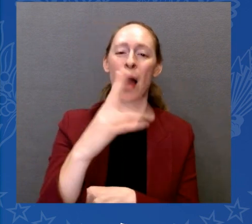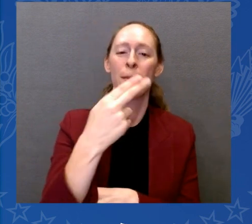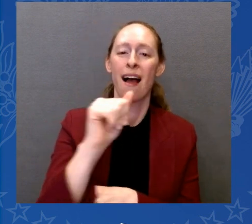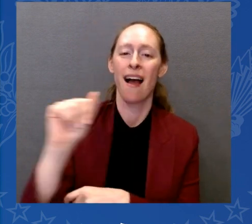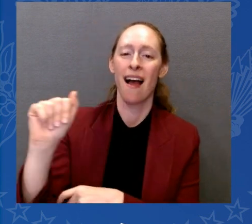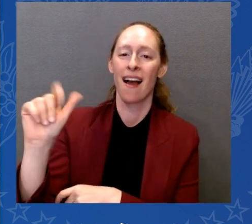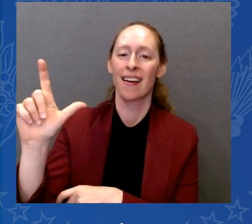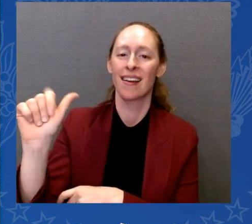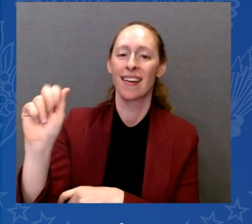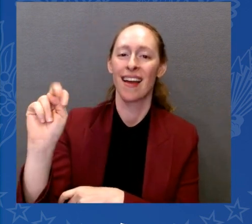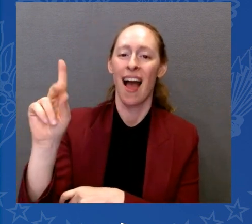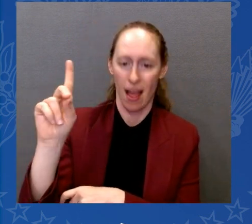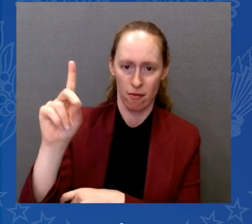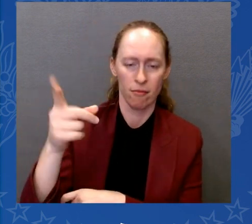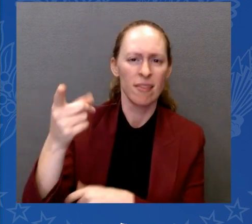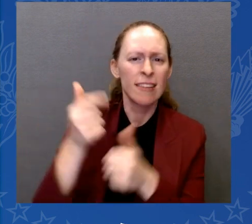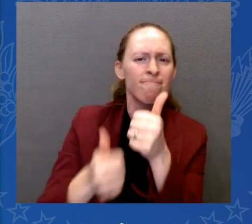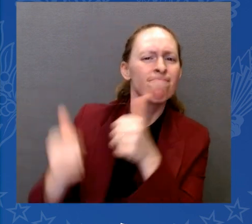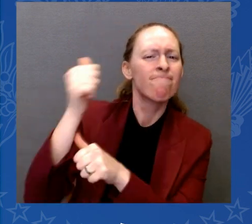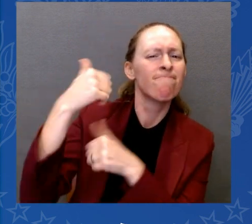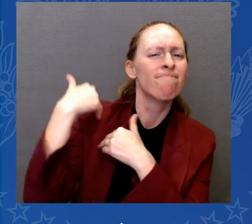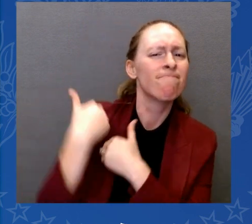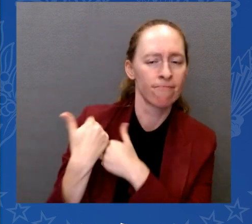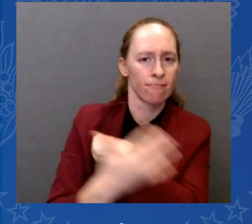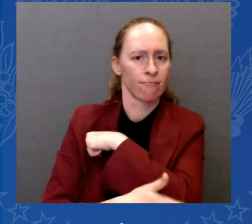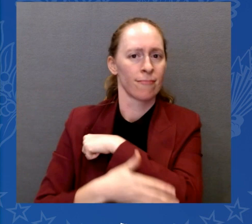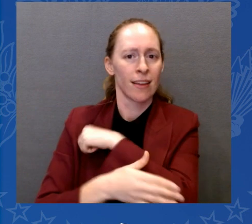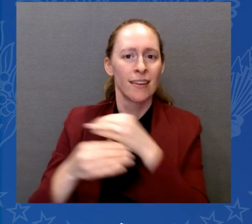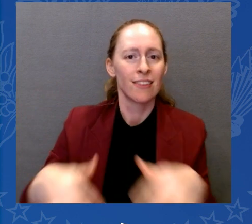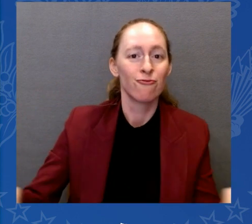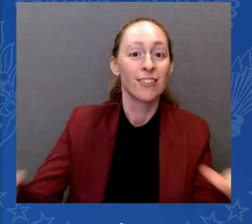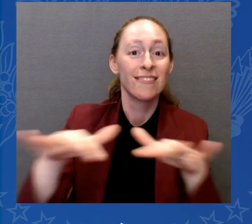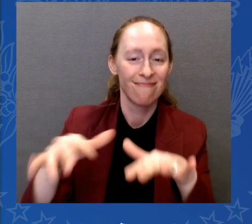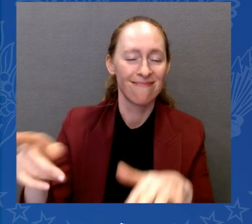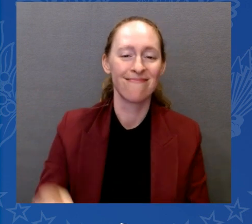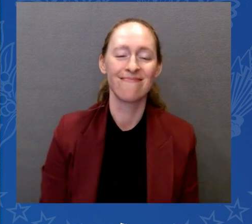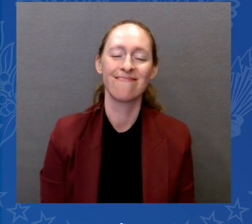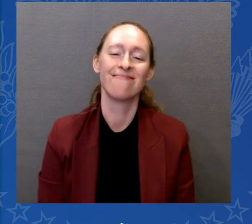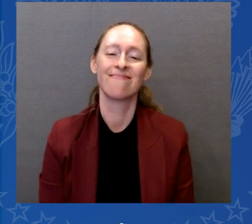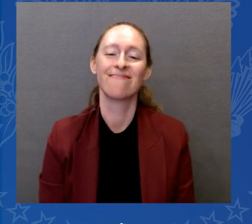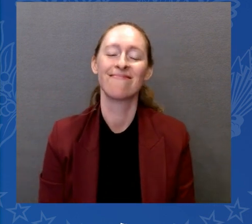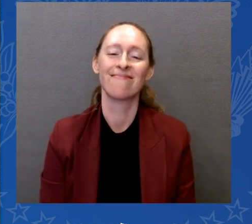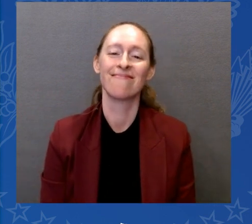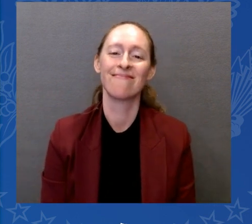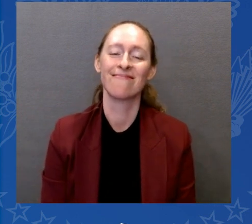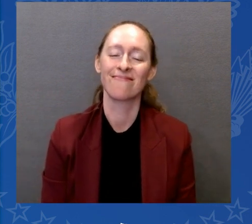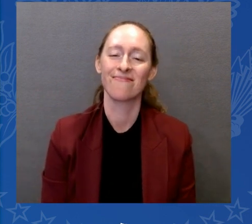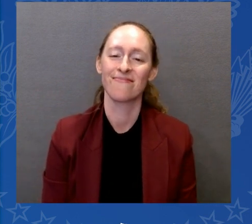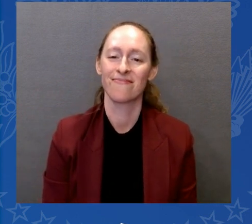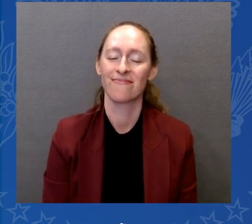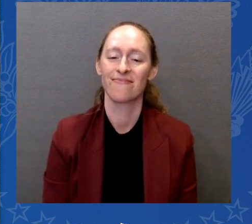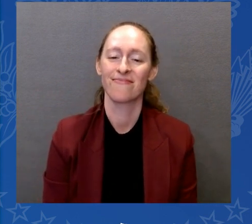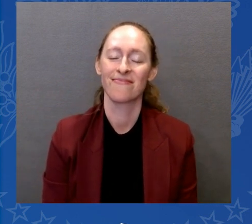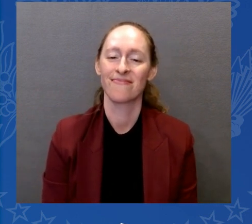Folks, as I said, when I served as senator and Vice President, Jill and I made sure to take our children and grandchildren